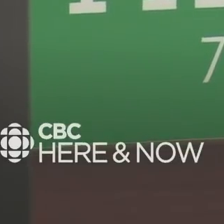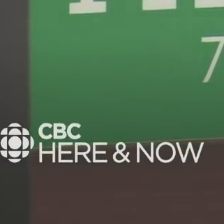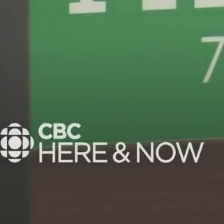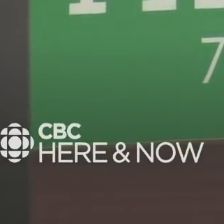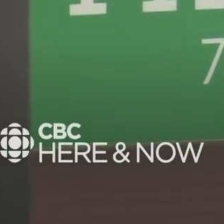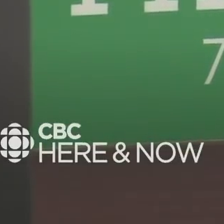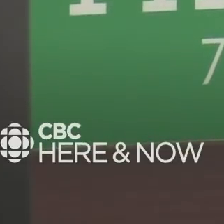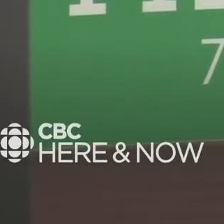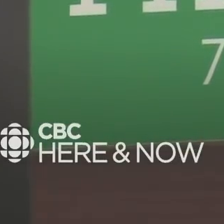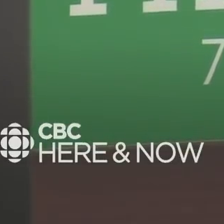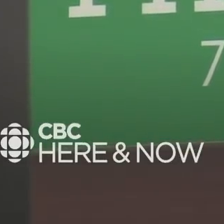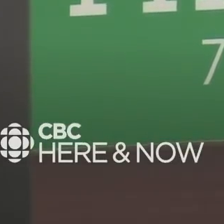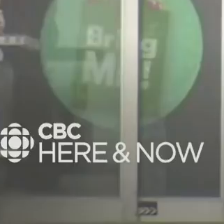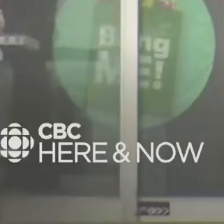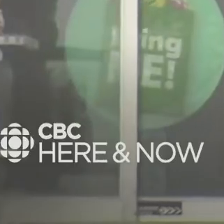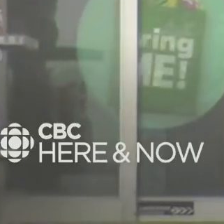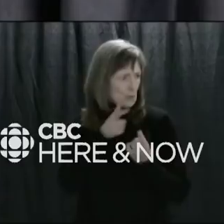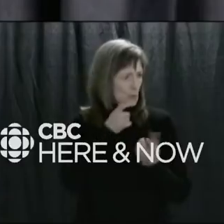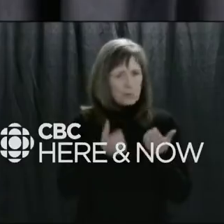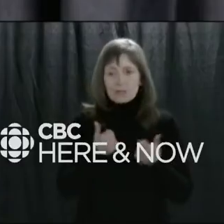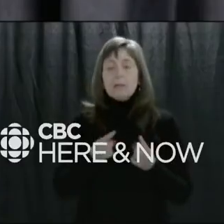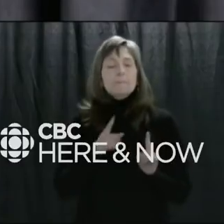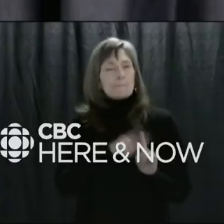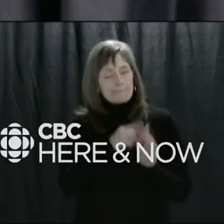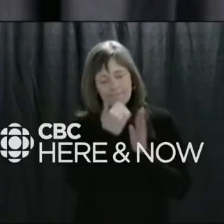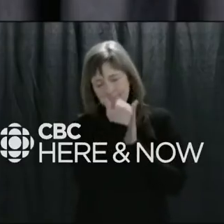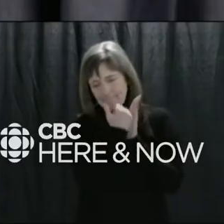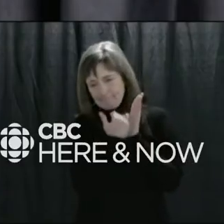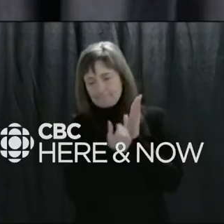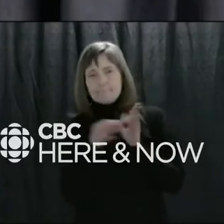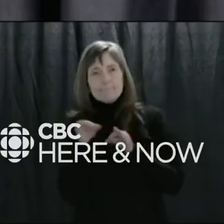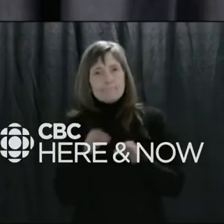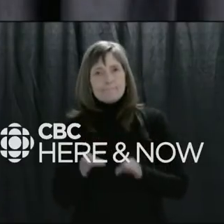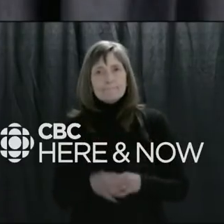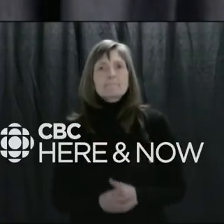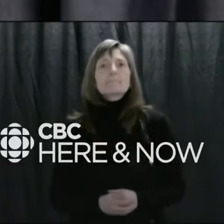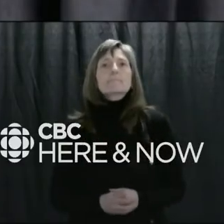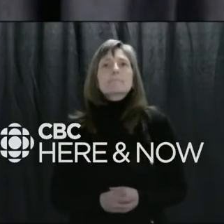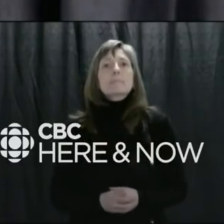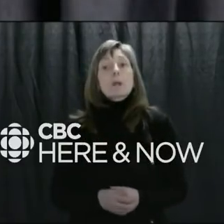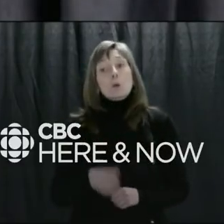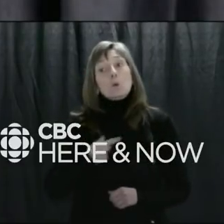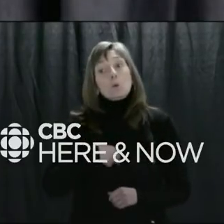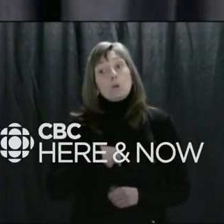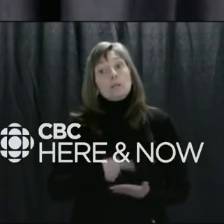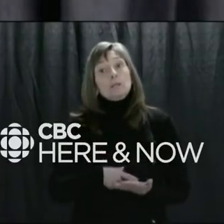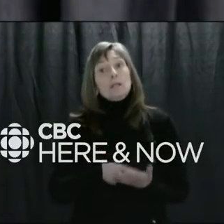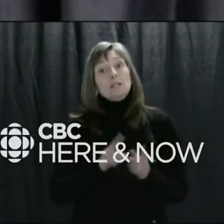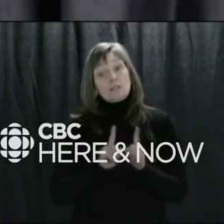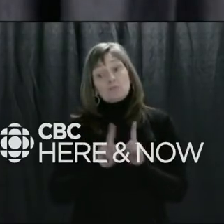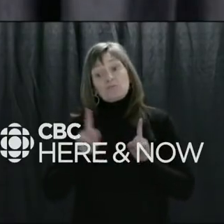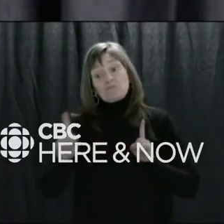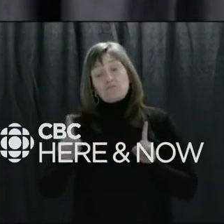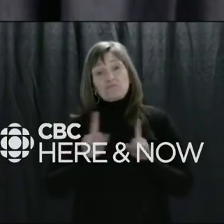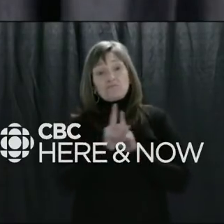THE MENTAL HEALTH OF PEOPLE IN ISOLATION BECOMES PART OF THE CONVERSATION. WE'VE TALKED ABOUT SOCIAL